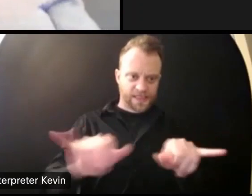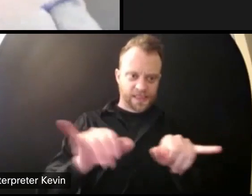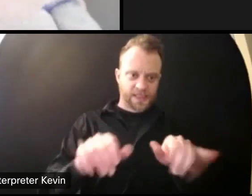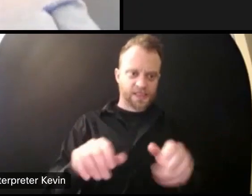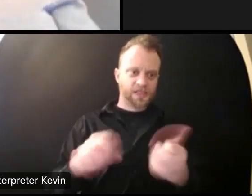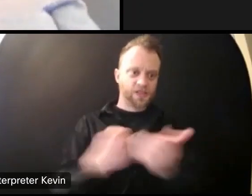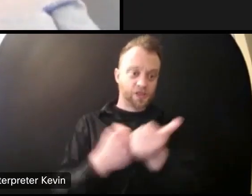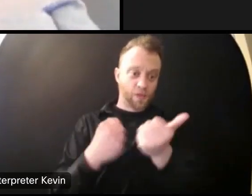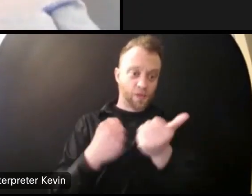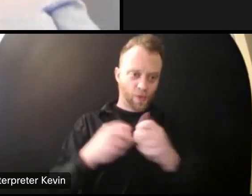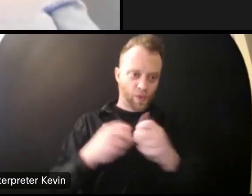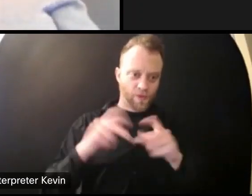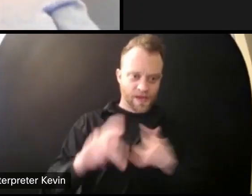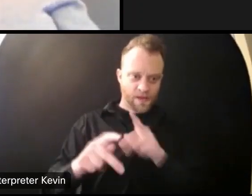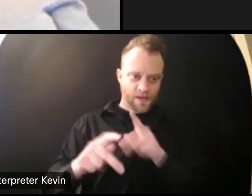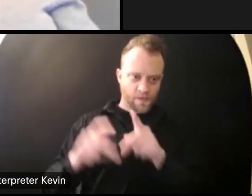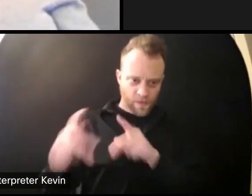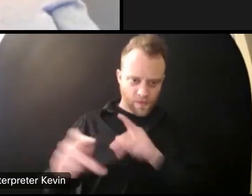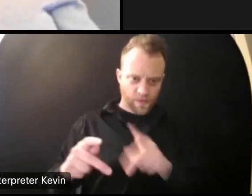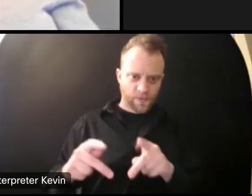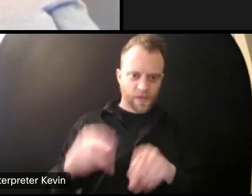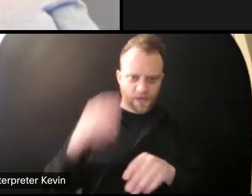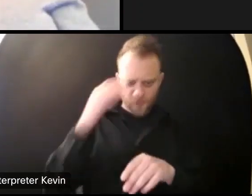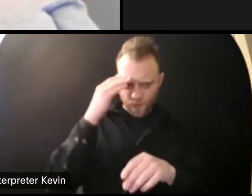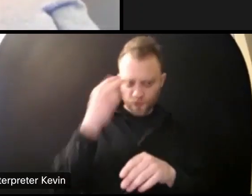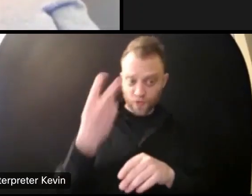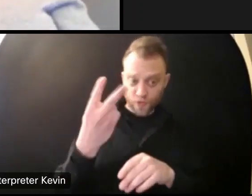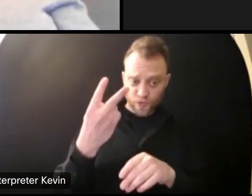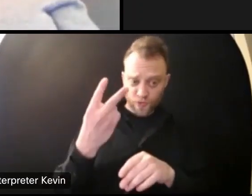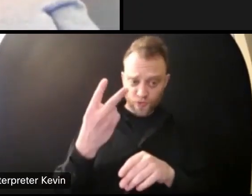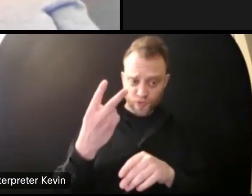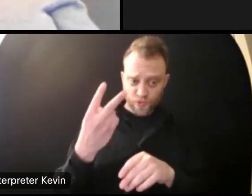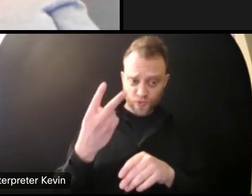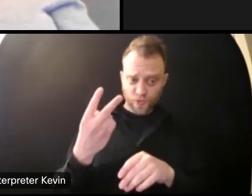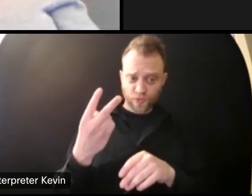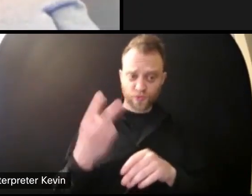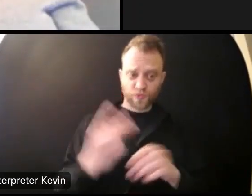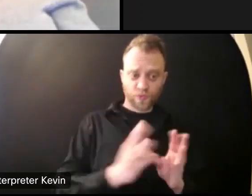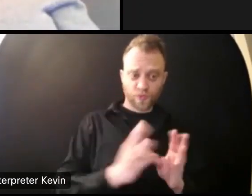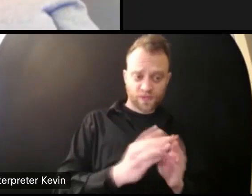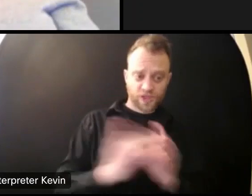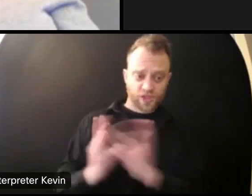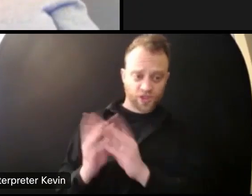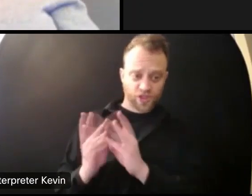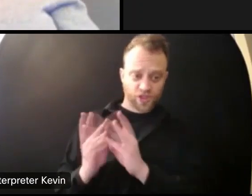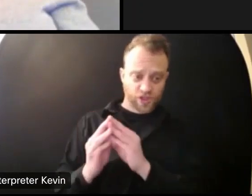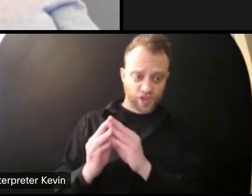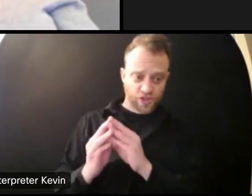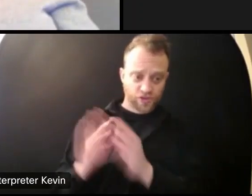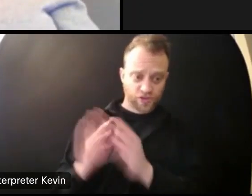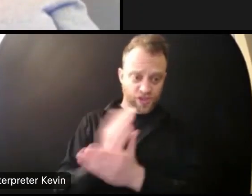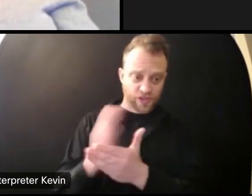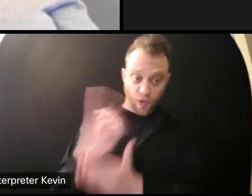commissions that are sharing a staff person as their technical support. So it's permissible.